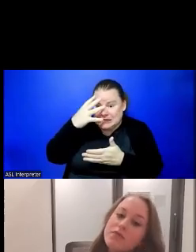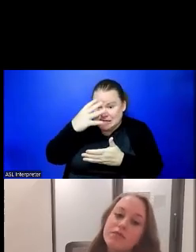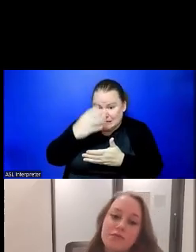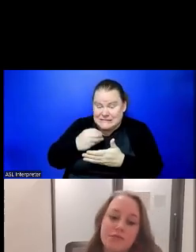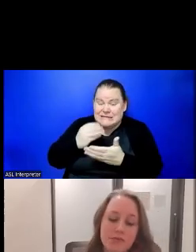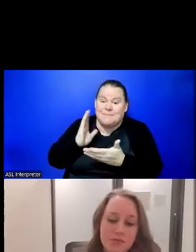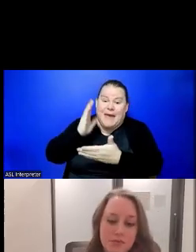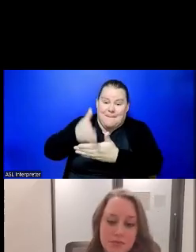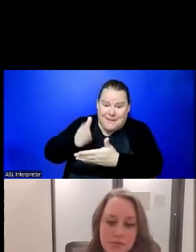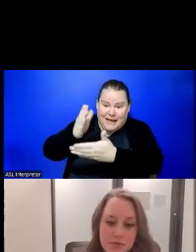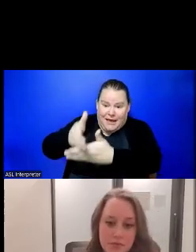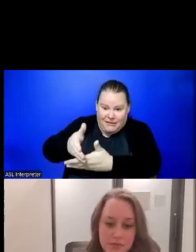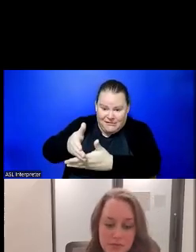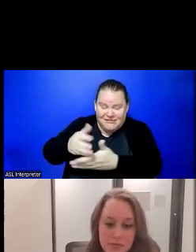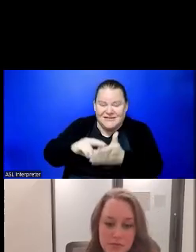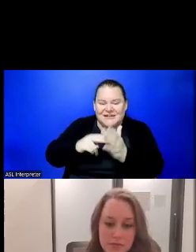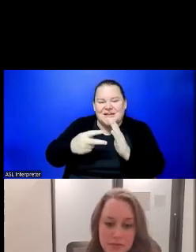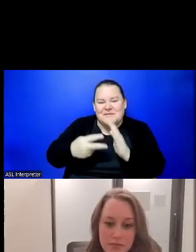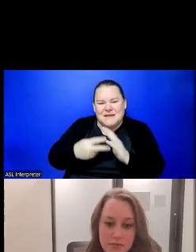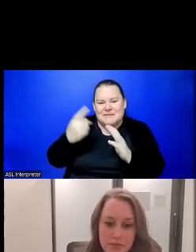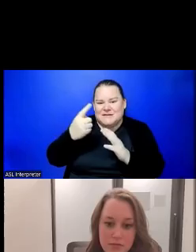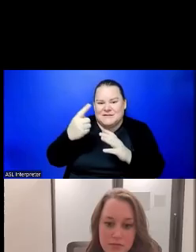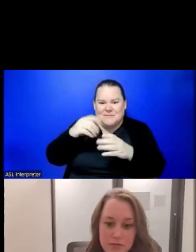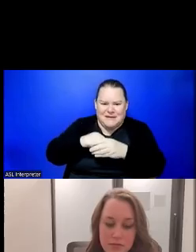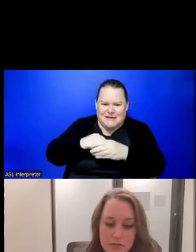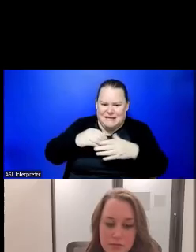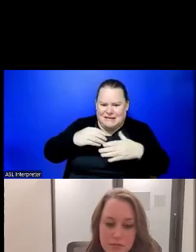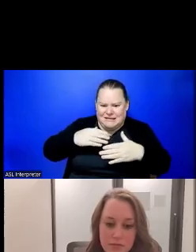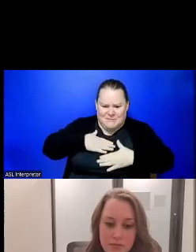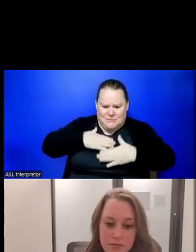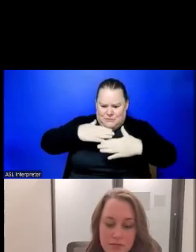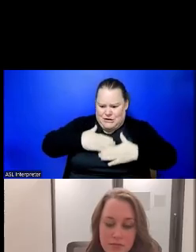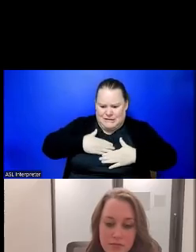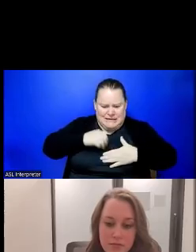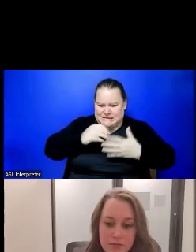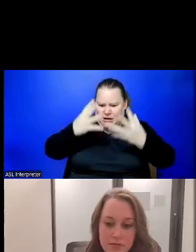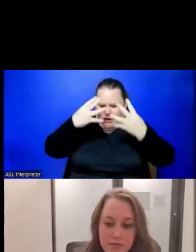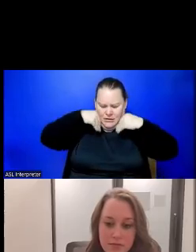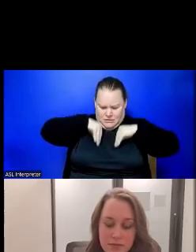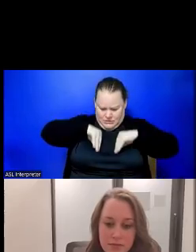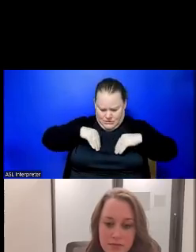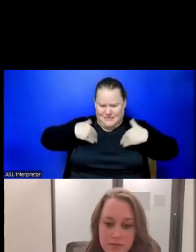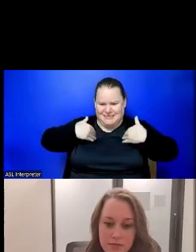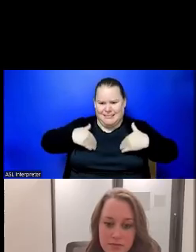that there's something that the oxygen and the breathing isn't getting down into the lungs, and central sleep apnea means the